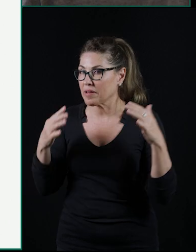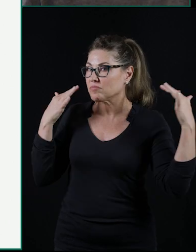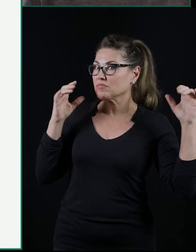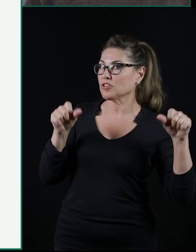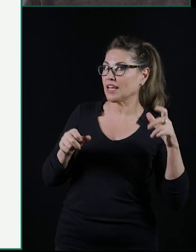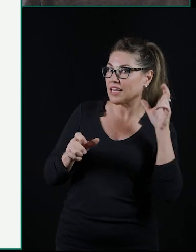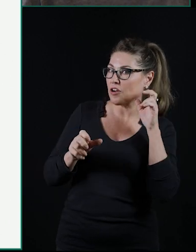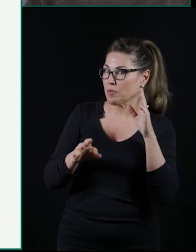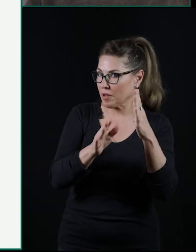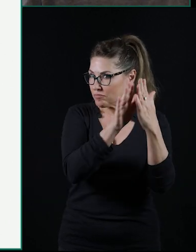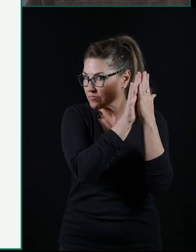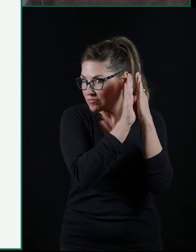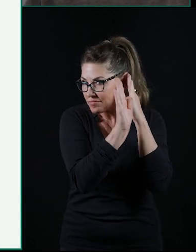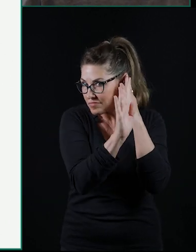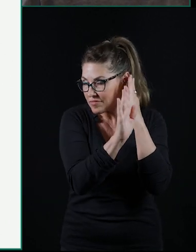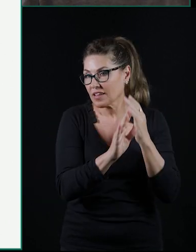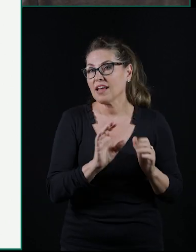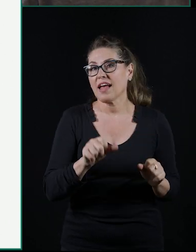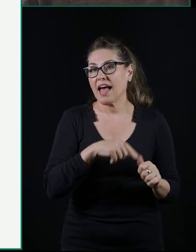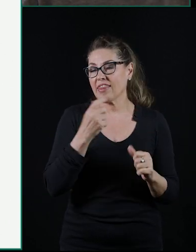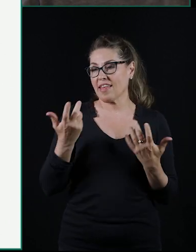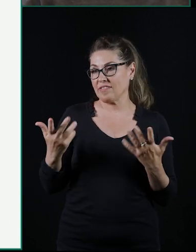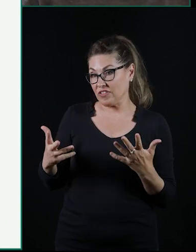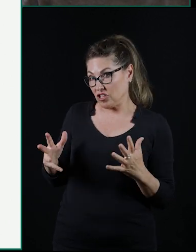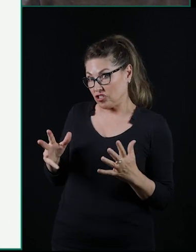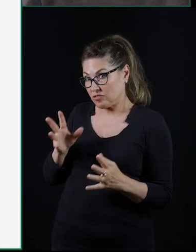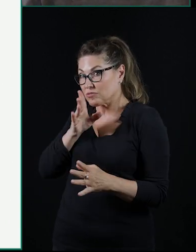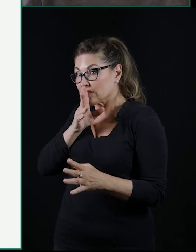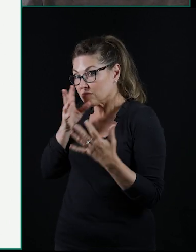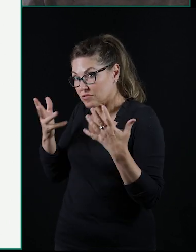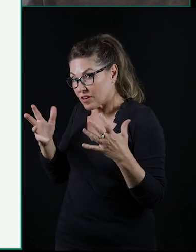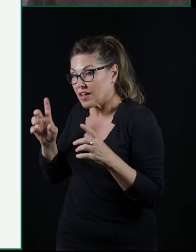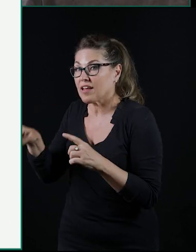And then move to sending back to all, instantly.